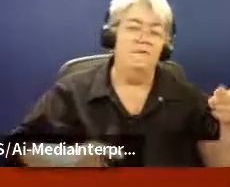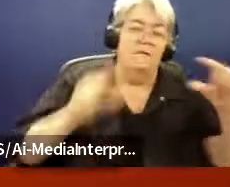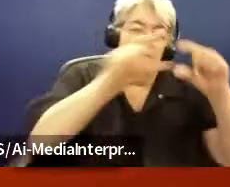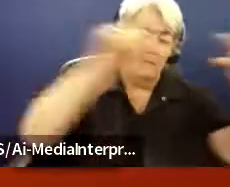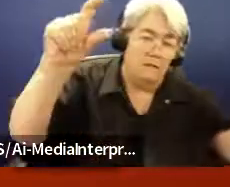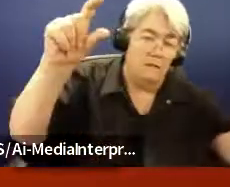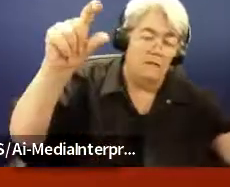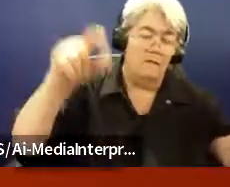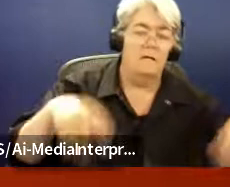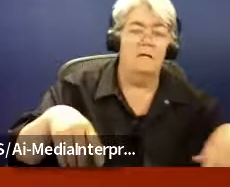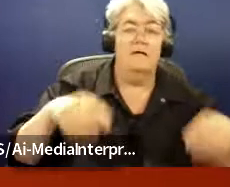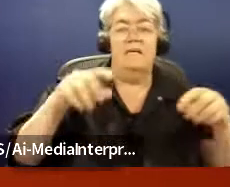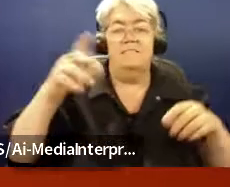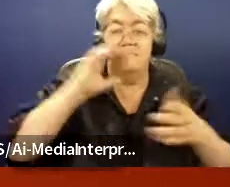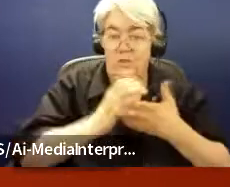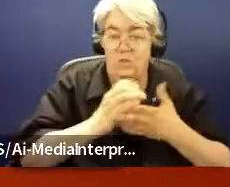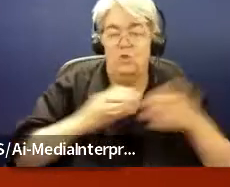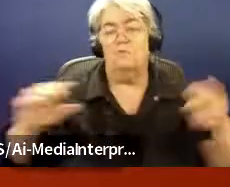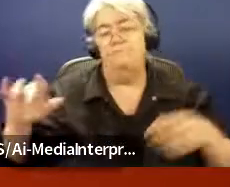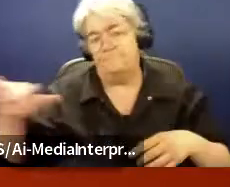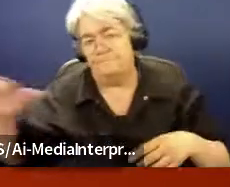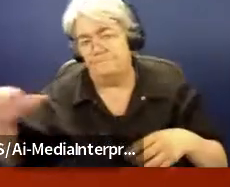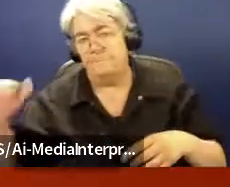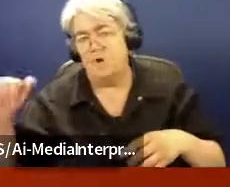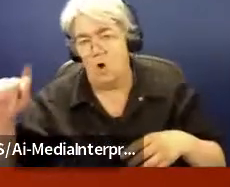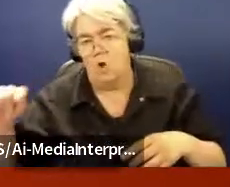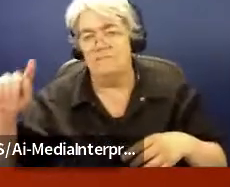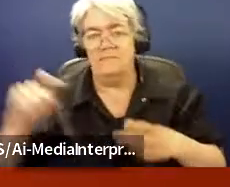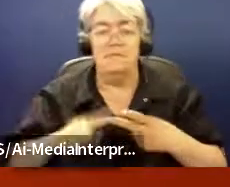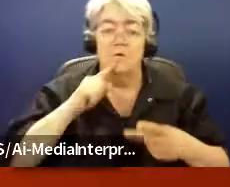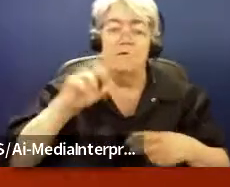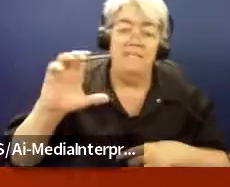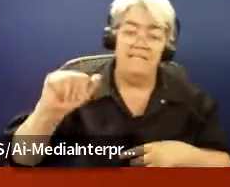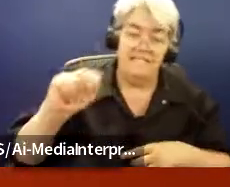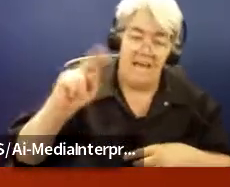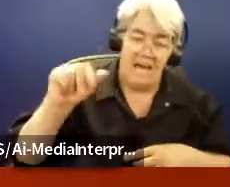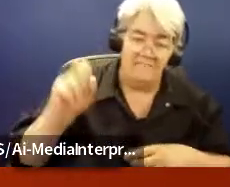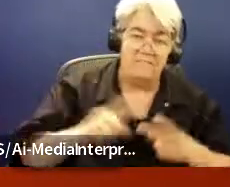we've got eye frames titled, if we've got